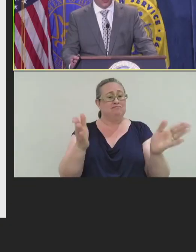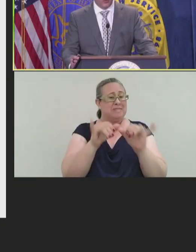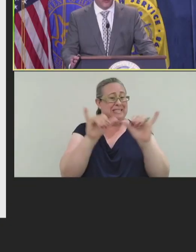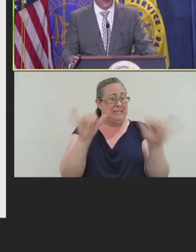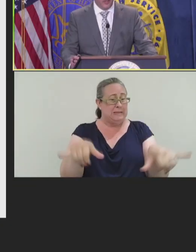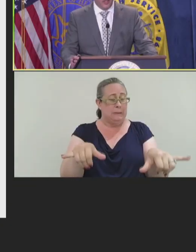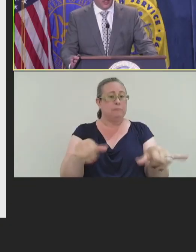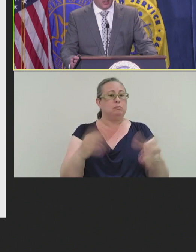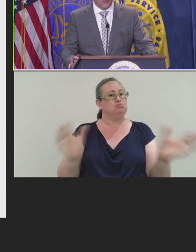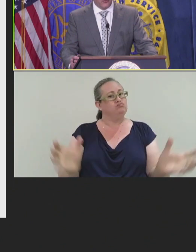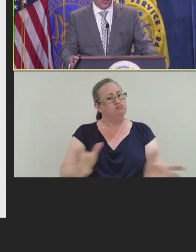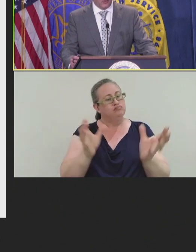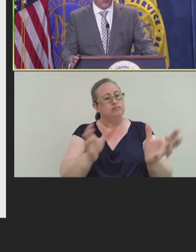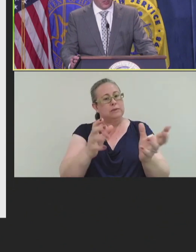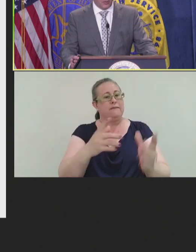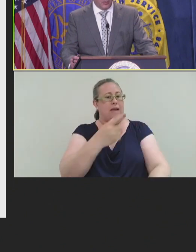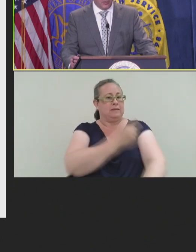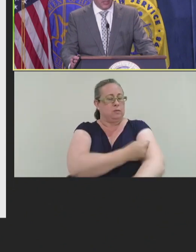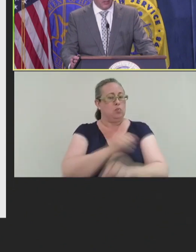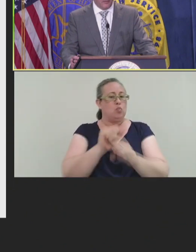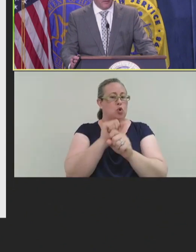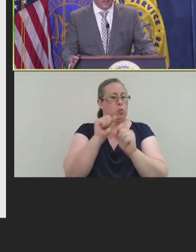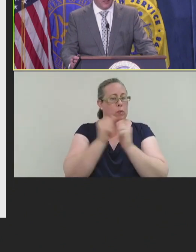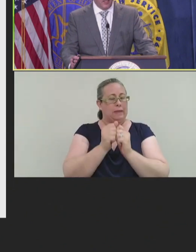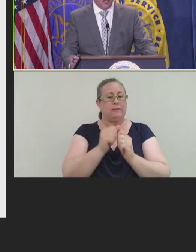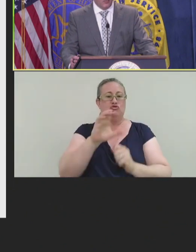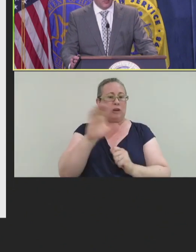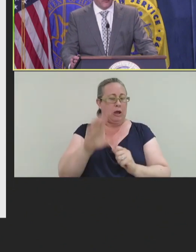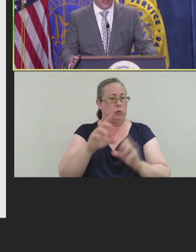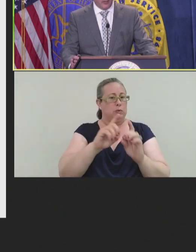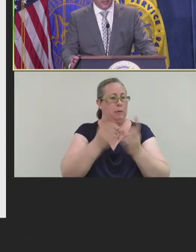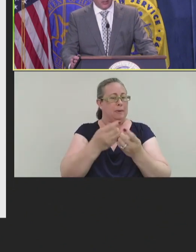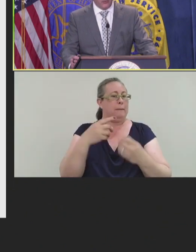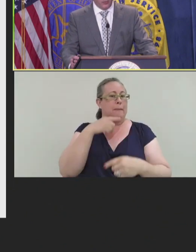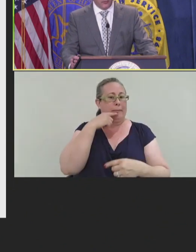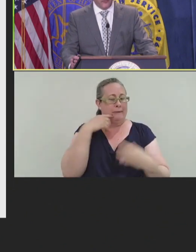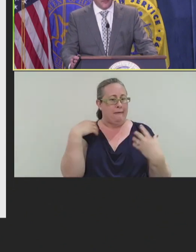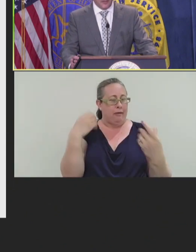with the Chicago Department of Public Health on that. We provided about 250